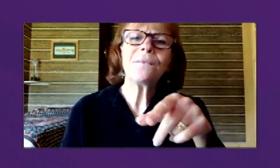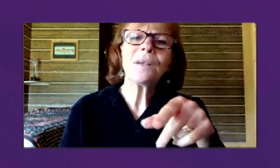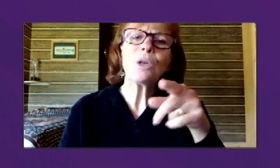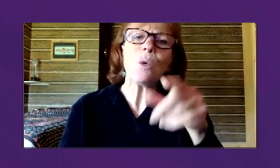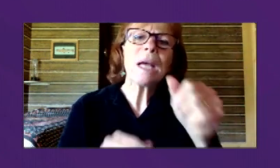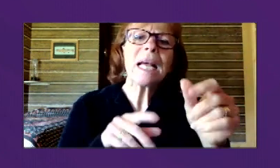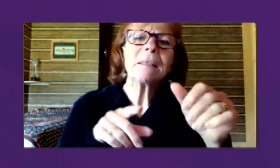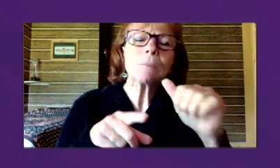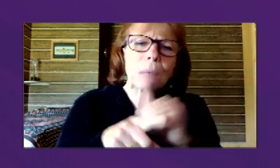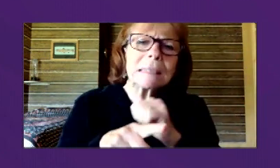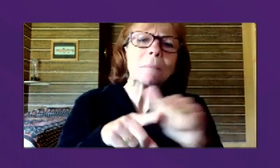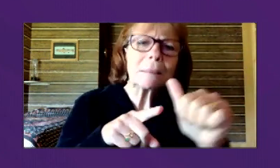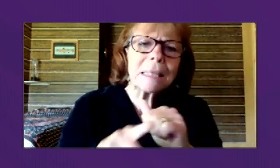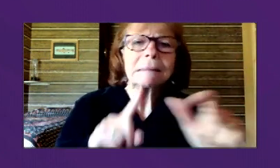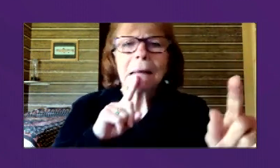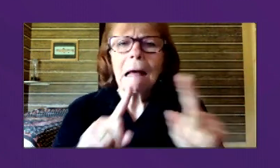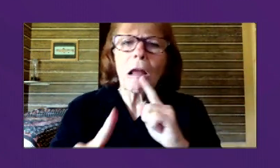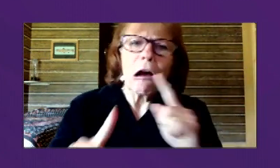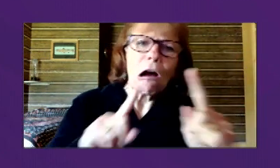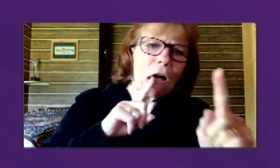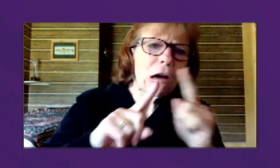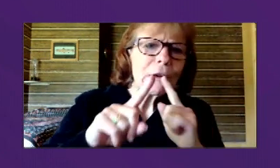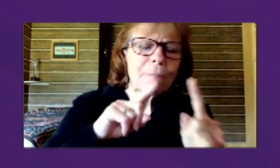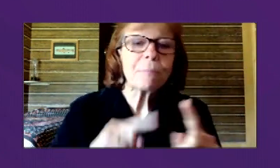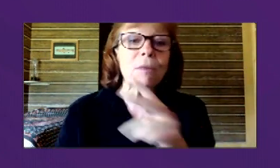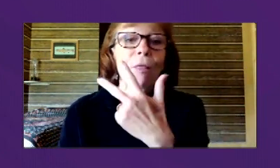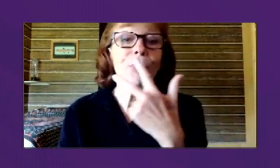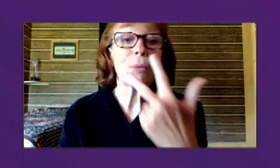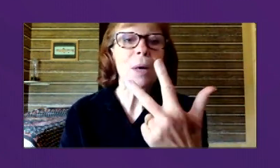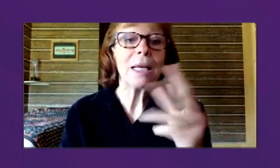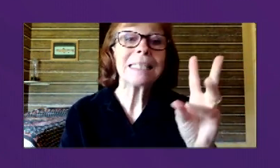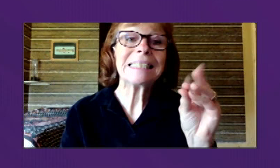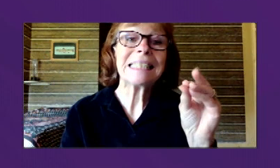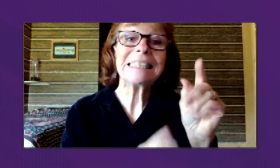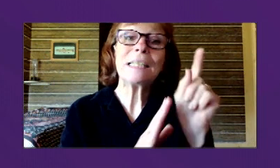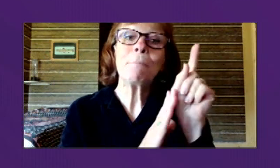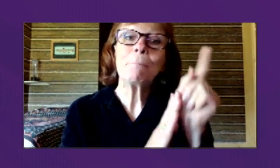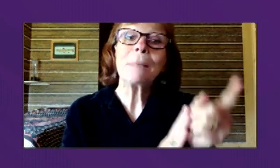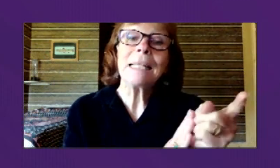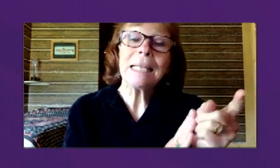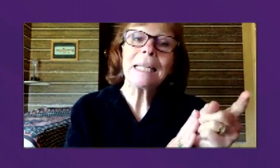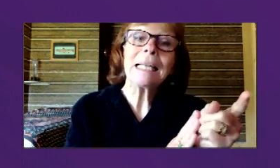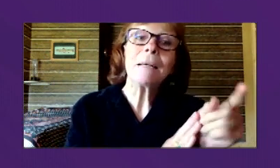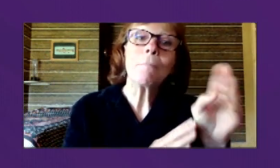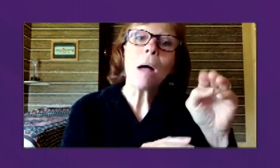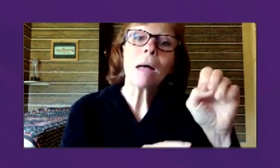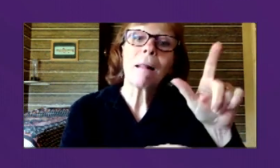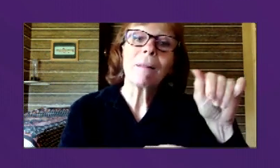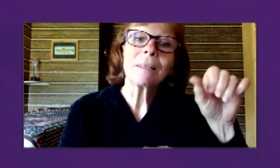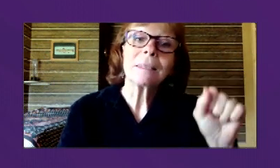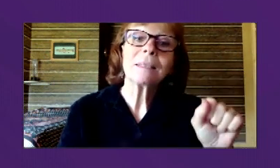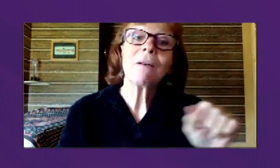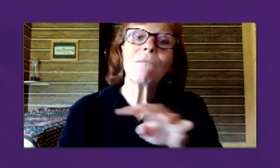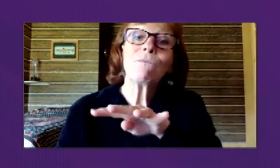It includes 360-minute models focused on grades 4th through 12th that educators can use in the